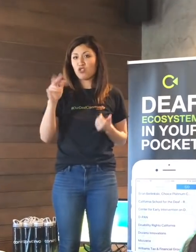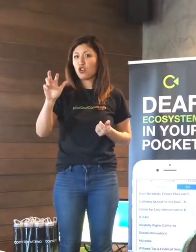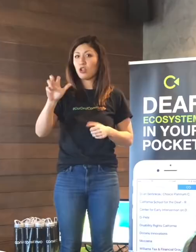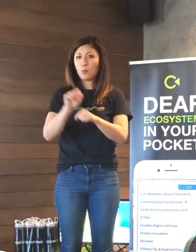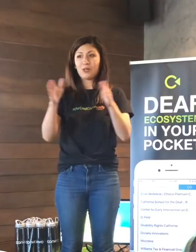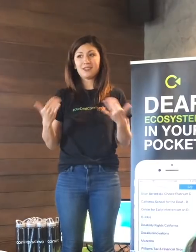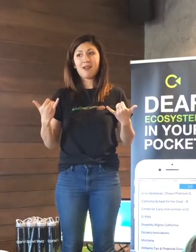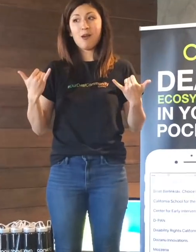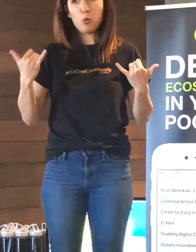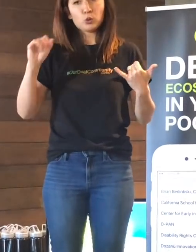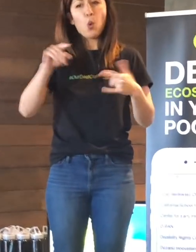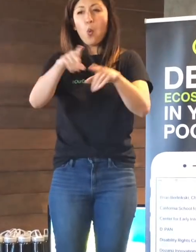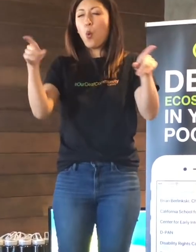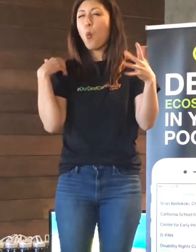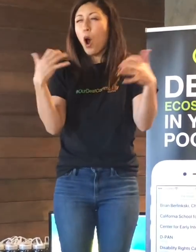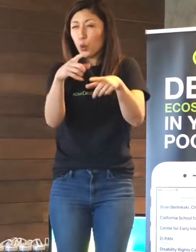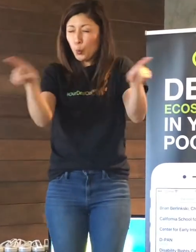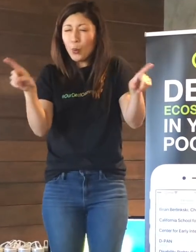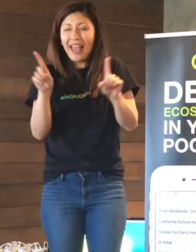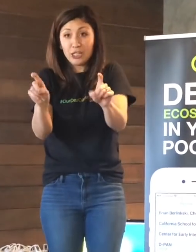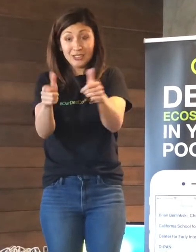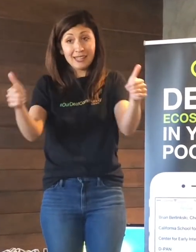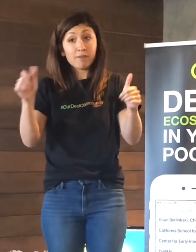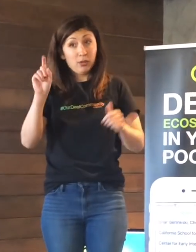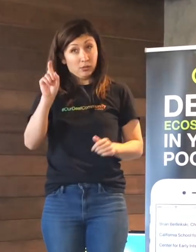We are at 300 employees now. So, I want you to ask yourselves--